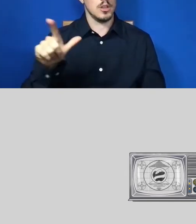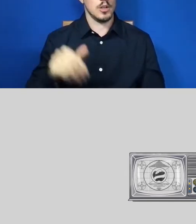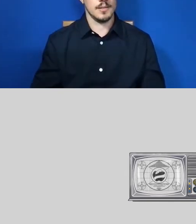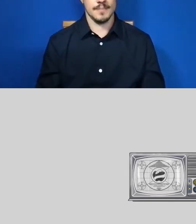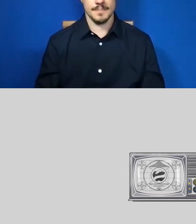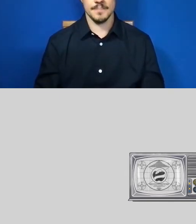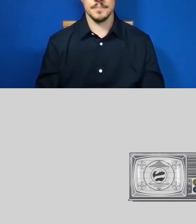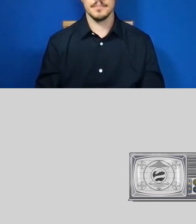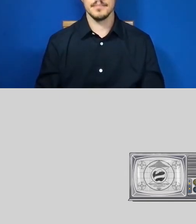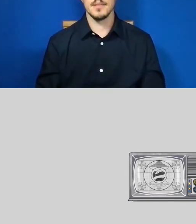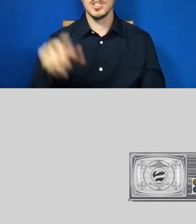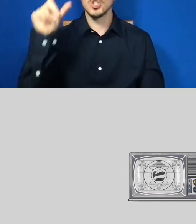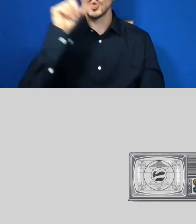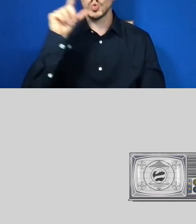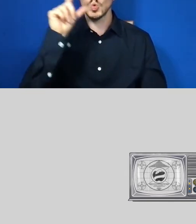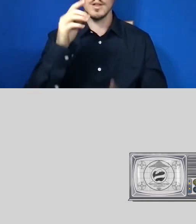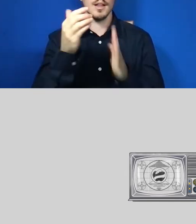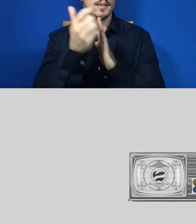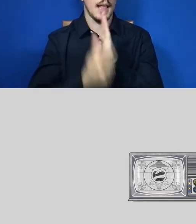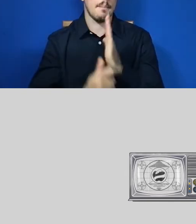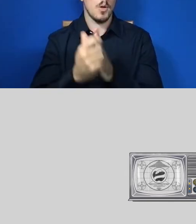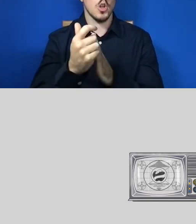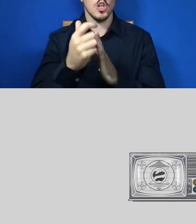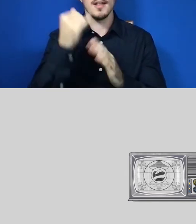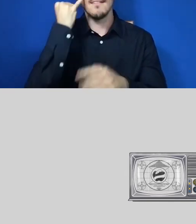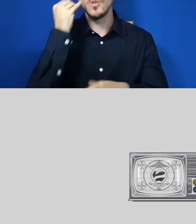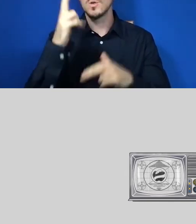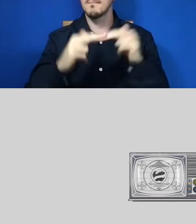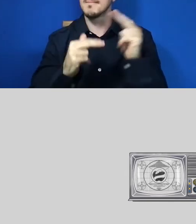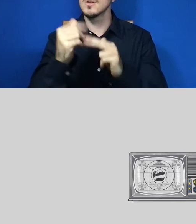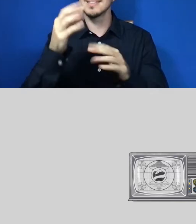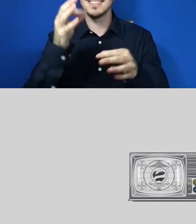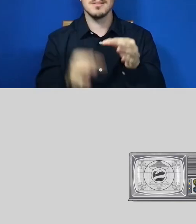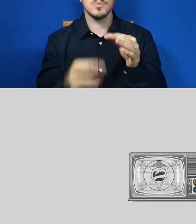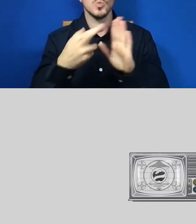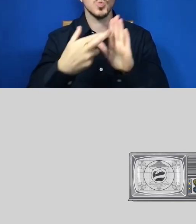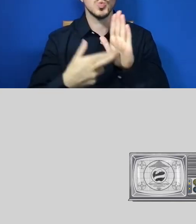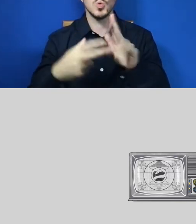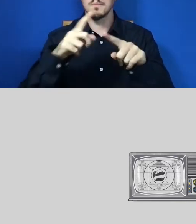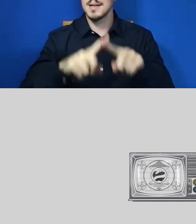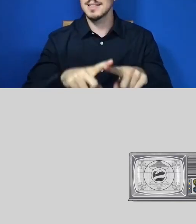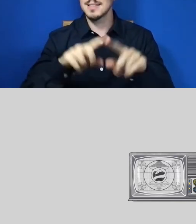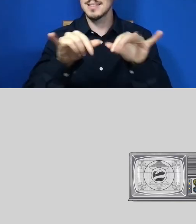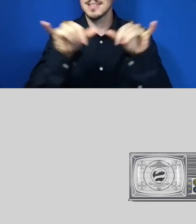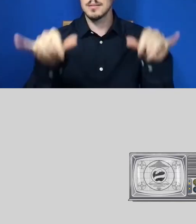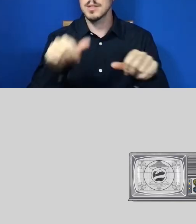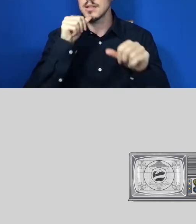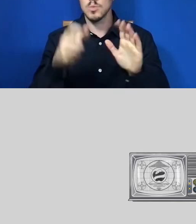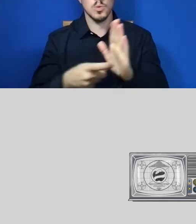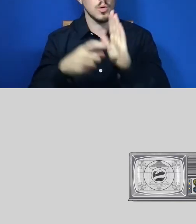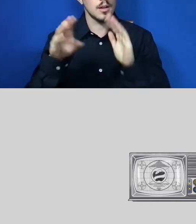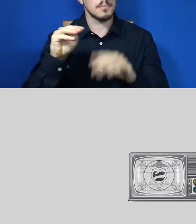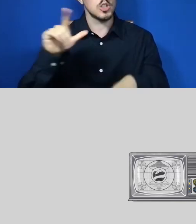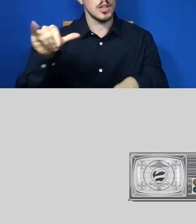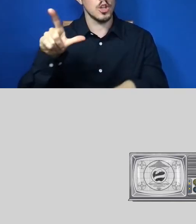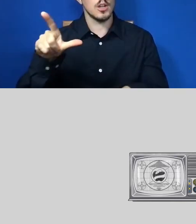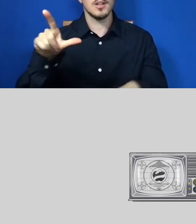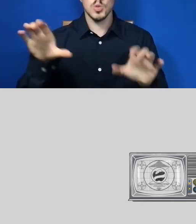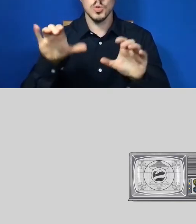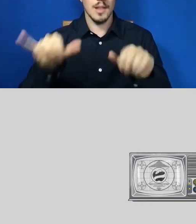According to Google's machine learning handbook, if you can build a simple rule-based system that doesn't require machine learning, do that.